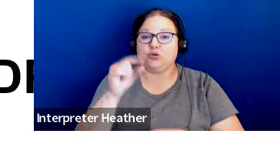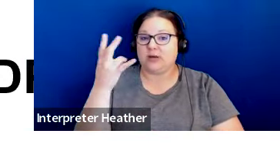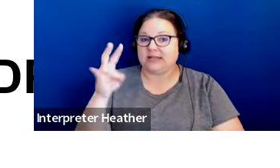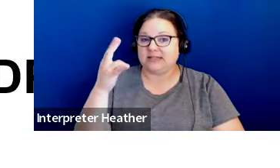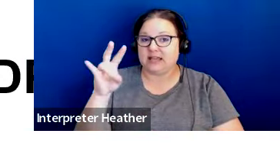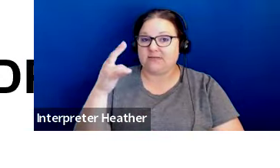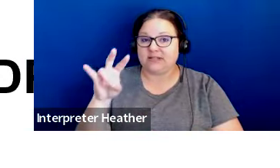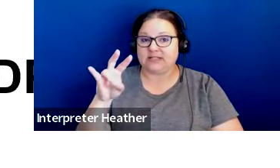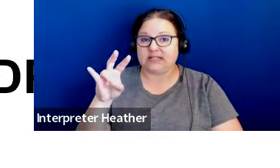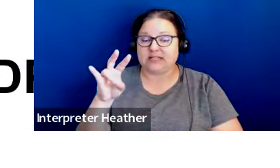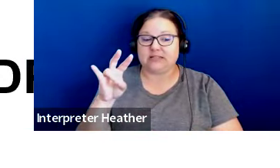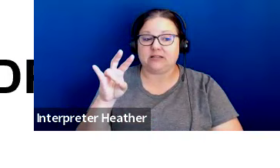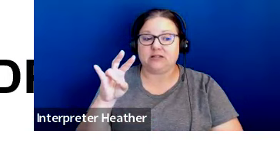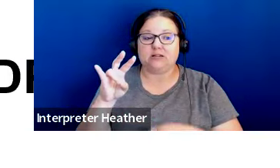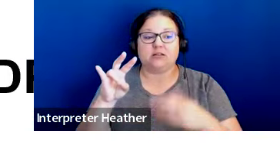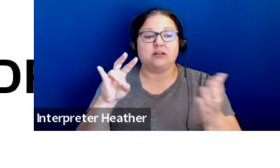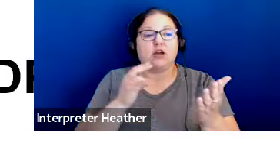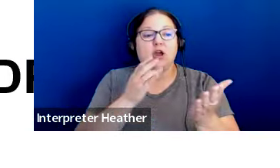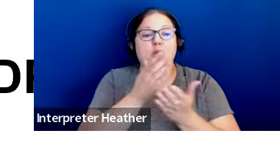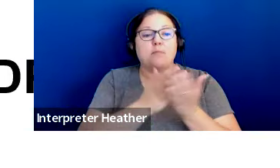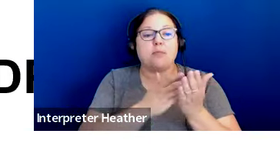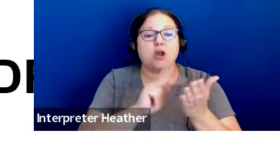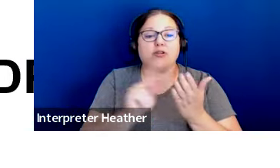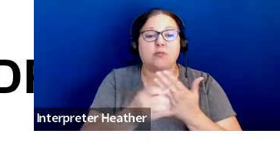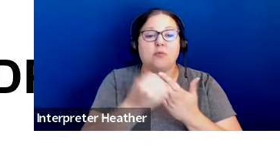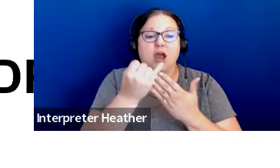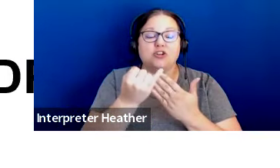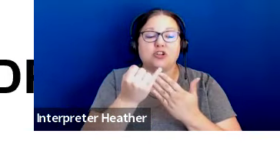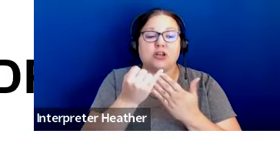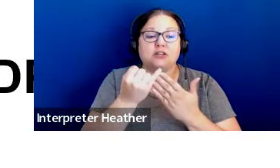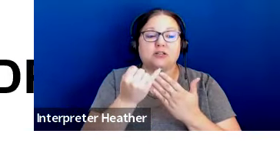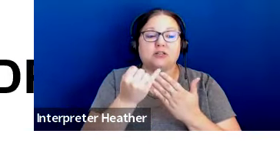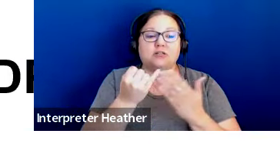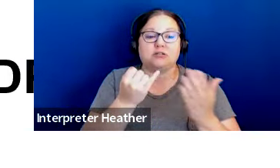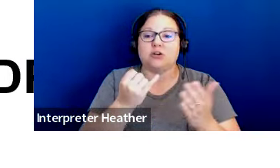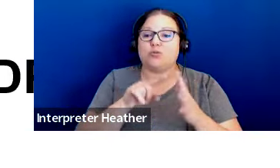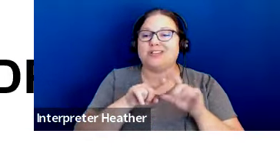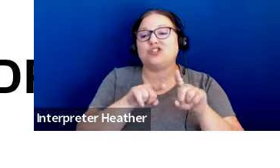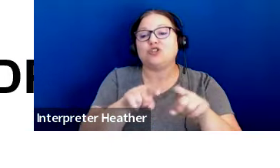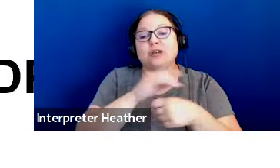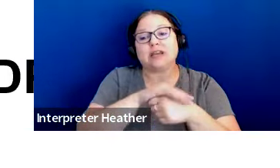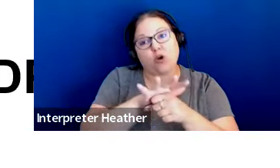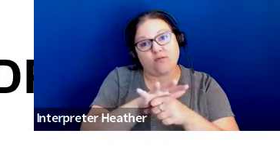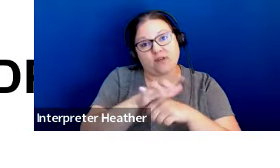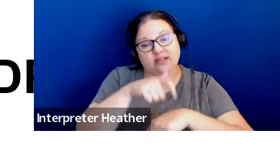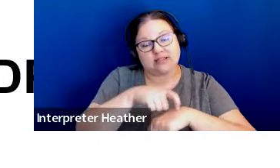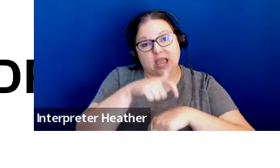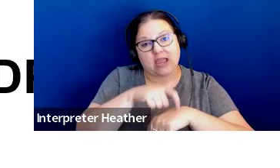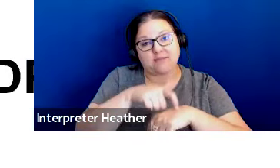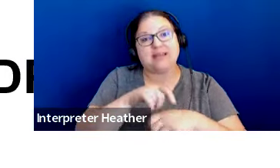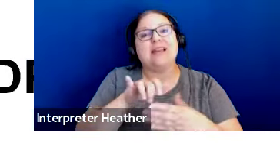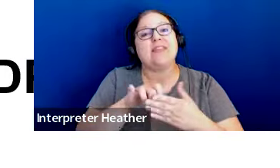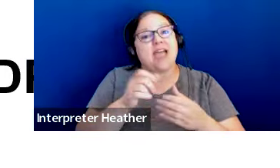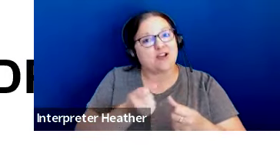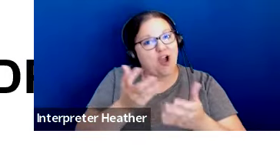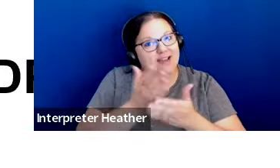you can see, part of our project was over Covid, which caused a few bumps. The whole